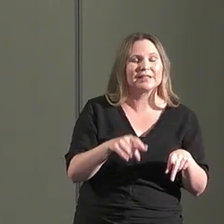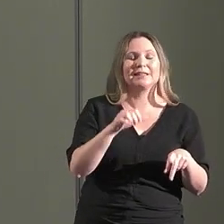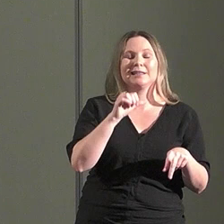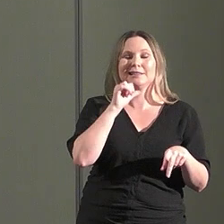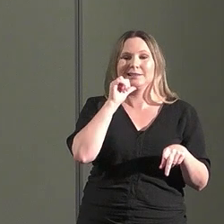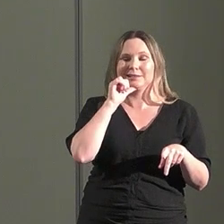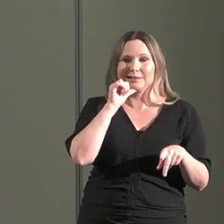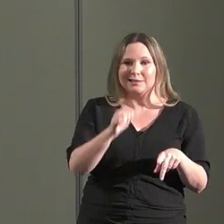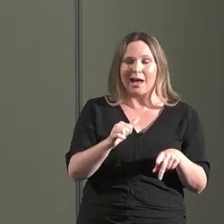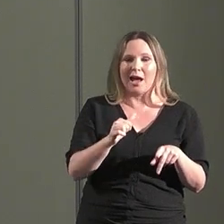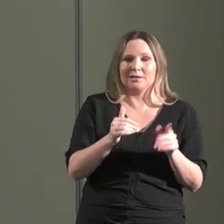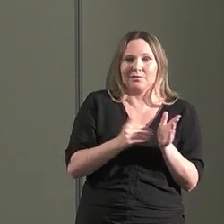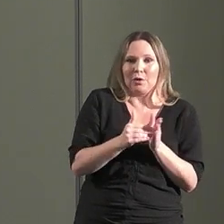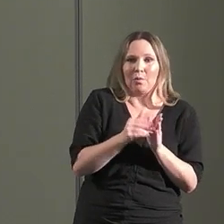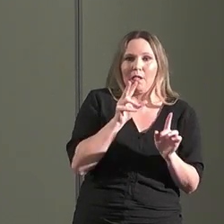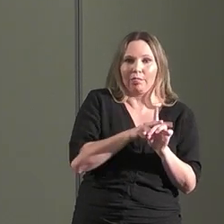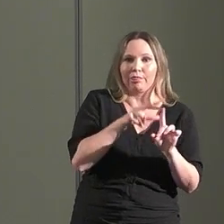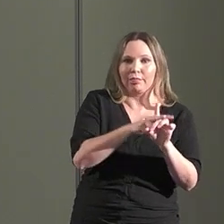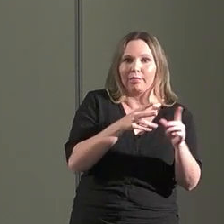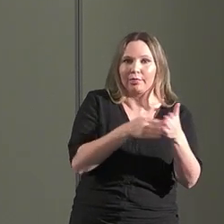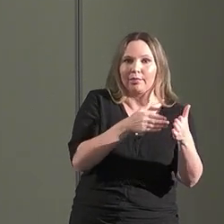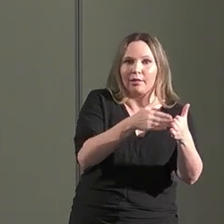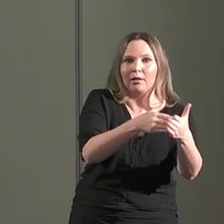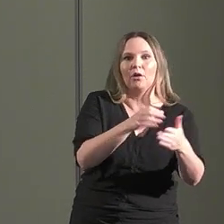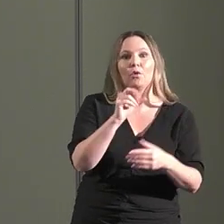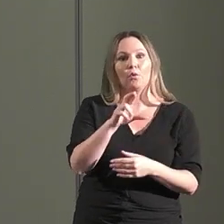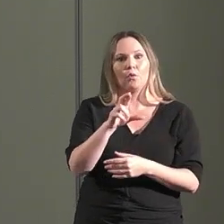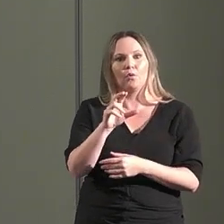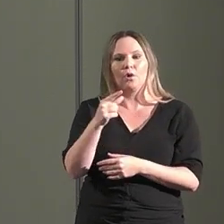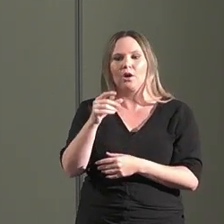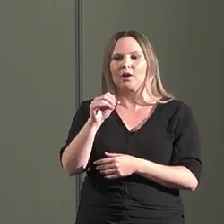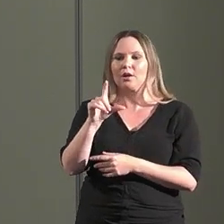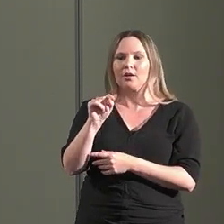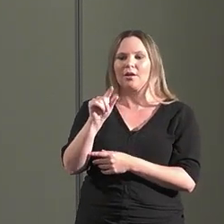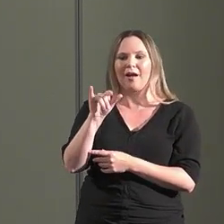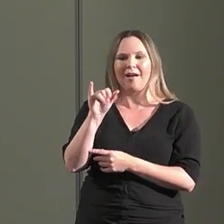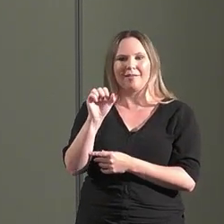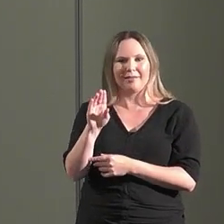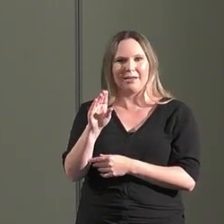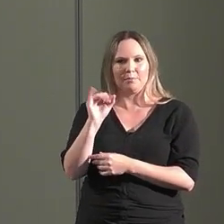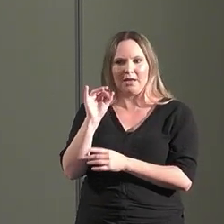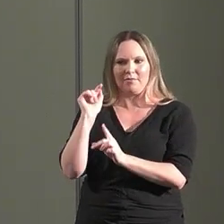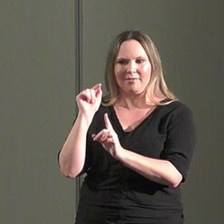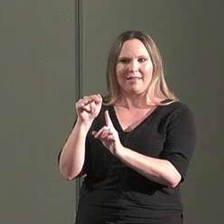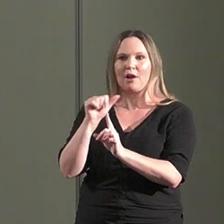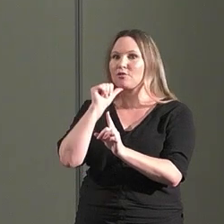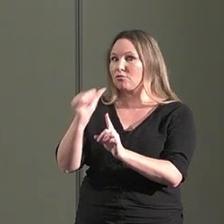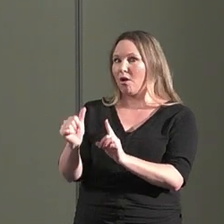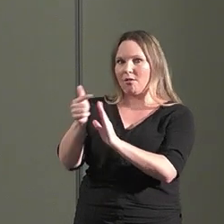plaintiff or they are not the attorney.